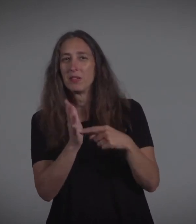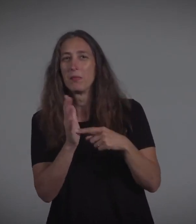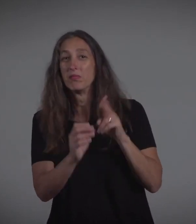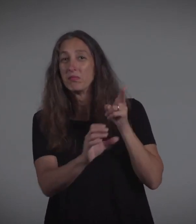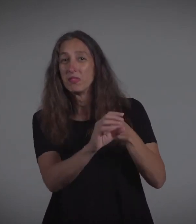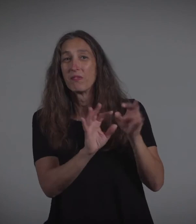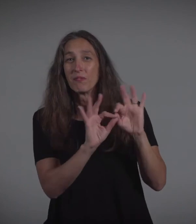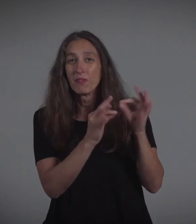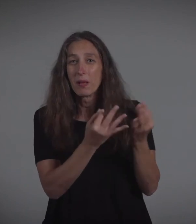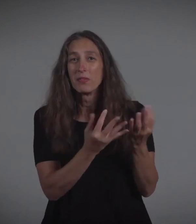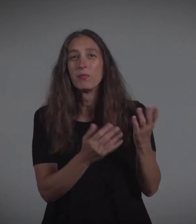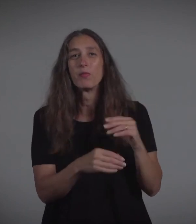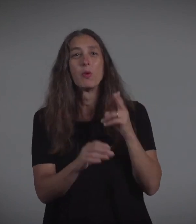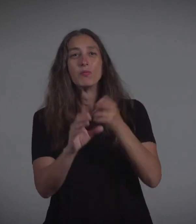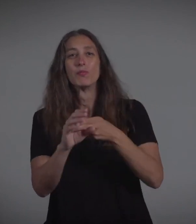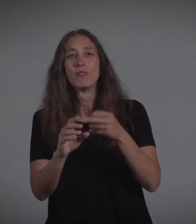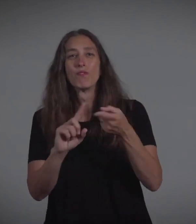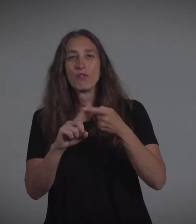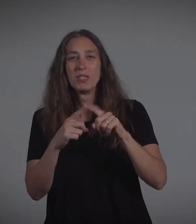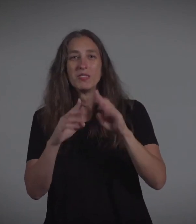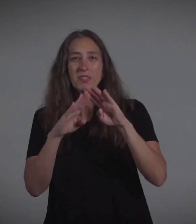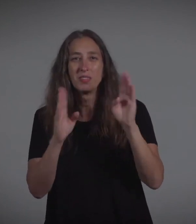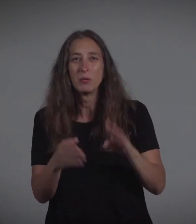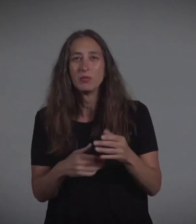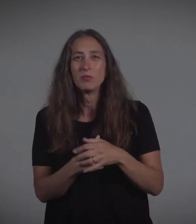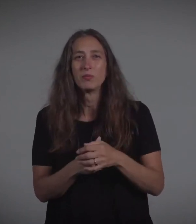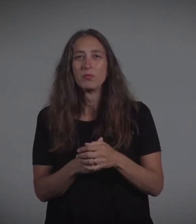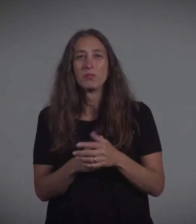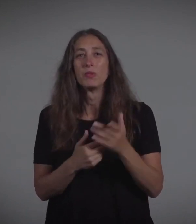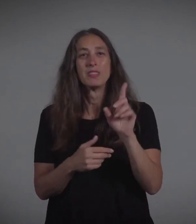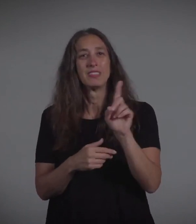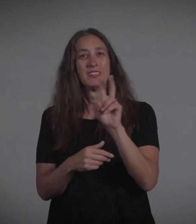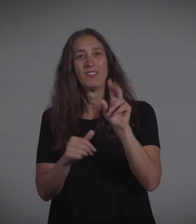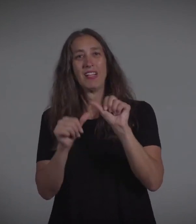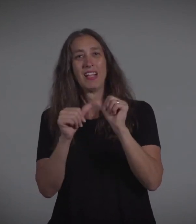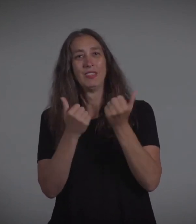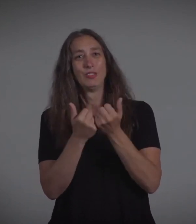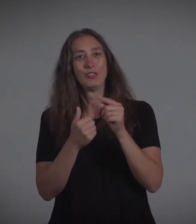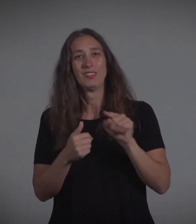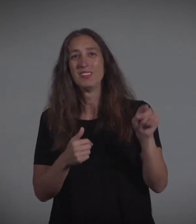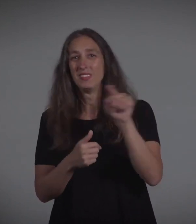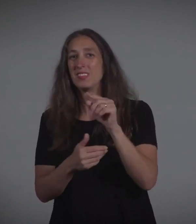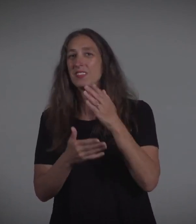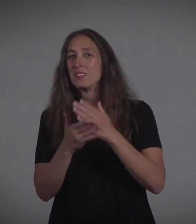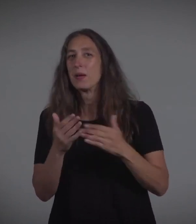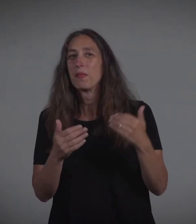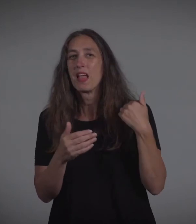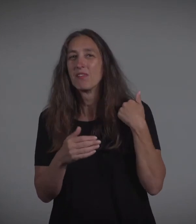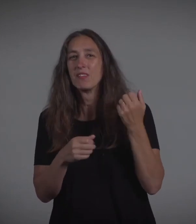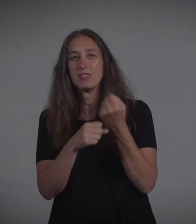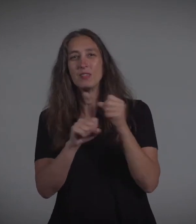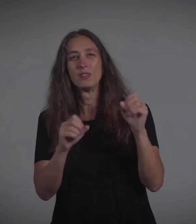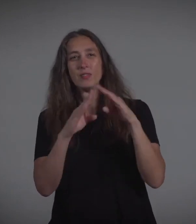Go to a safe place, to a family member or friend's house. Domestic Violence agencies